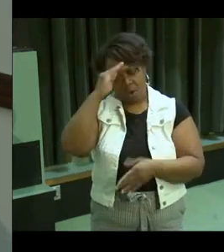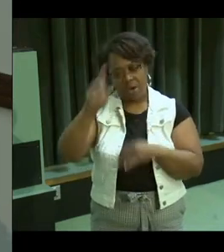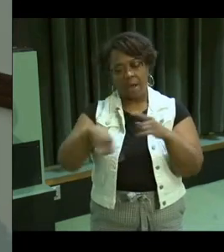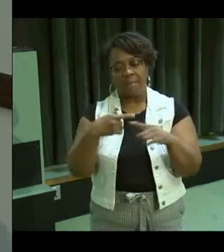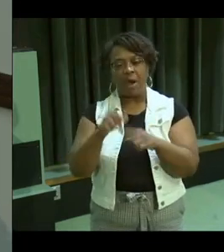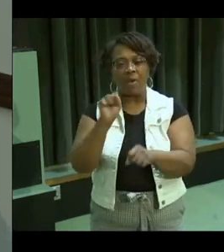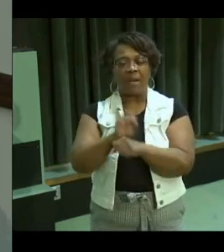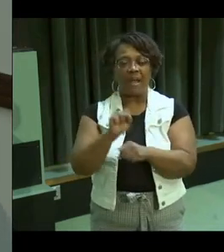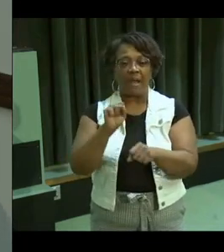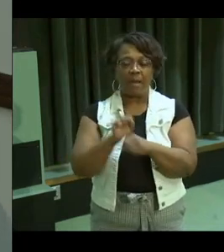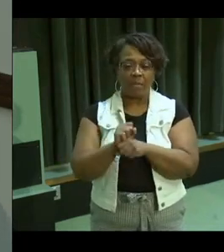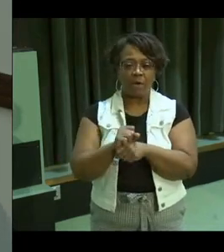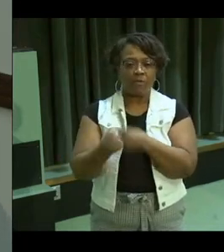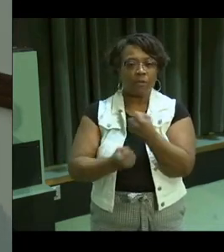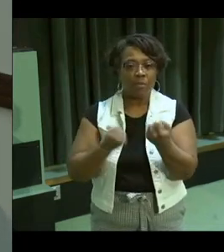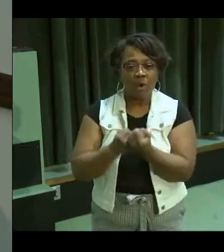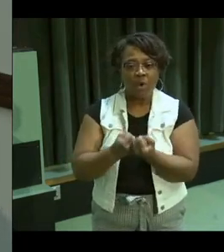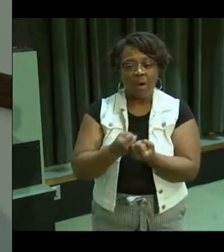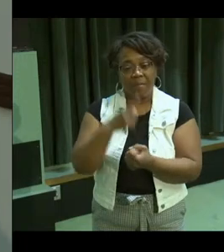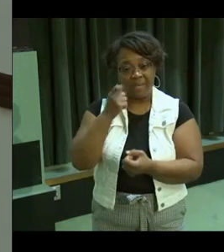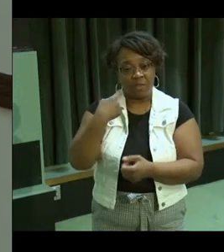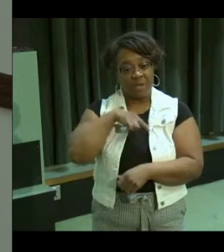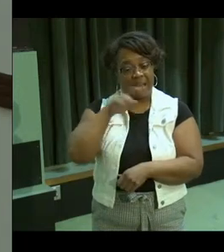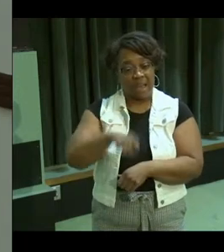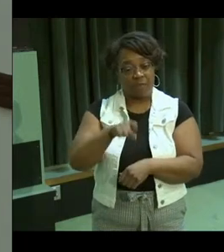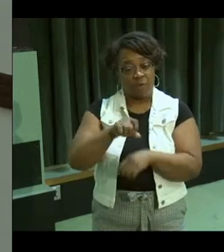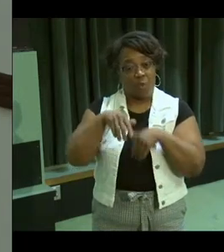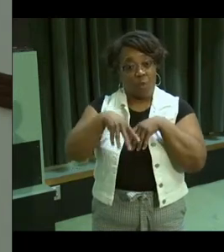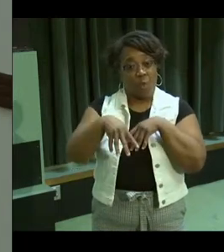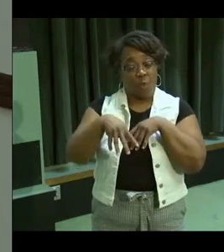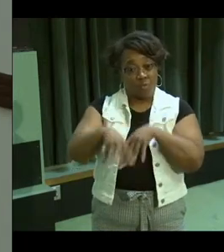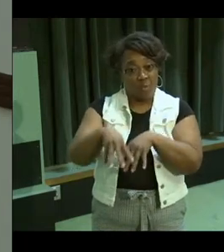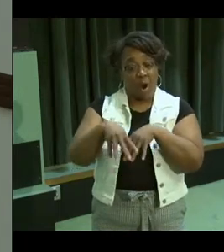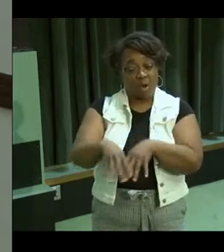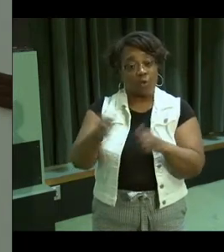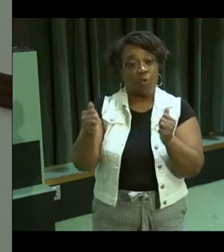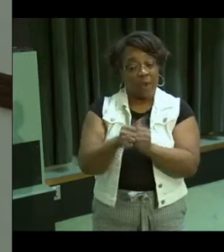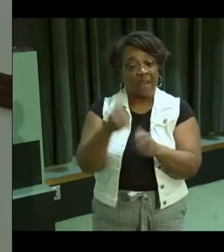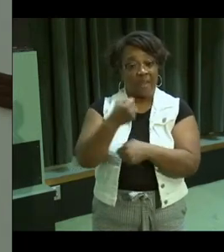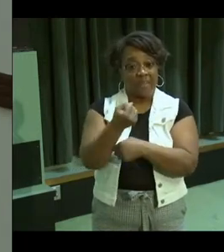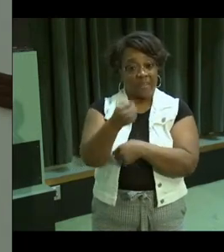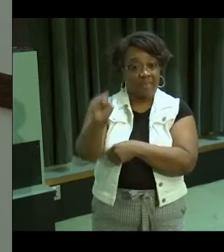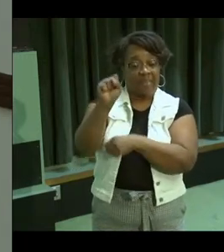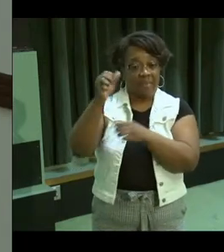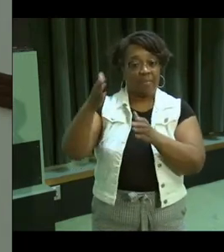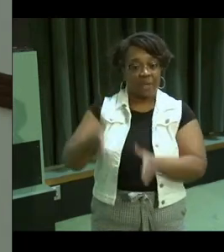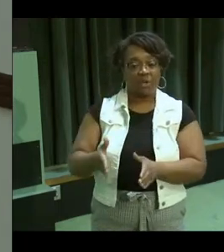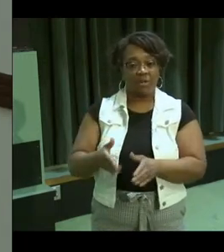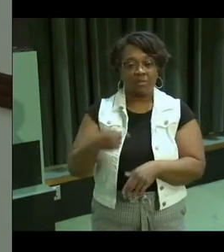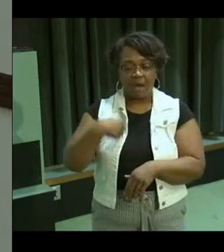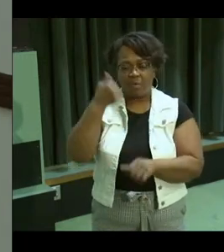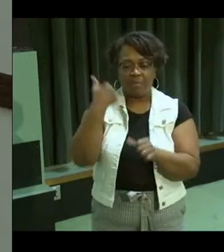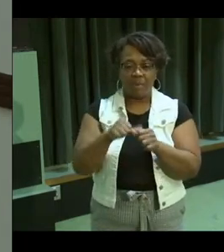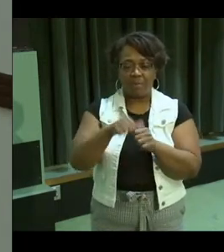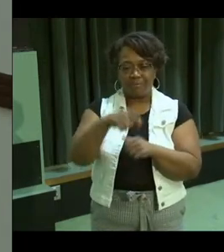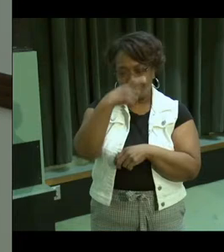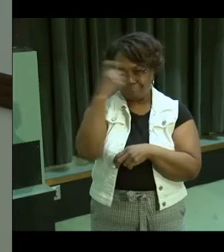solidarity because he made us walk the picket line with those hotel workers for the rest of